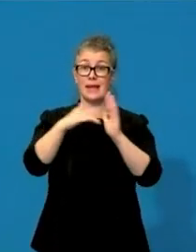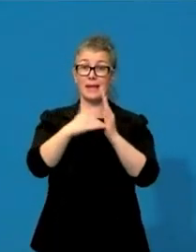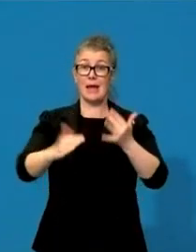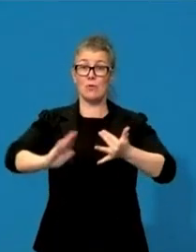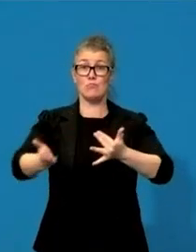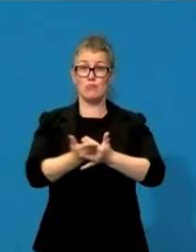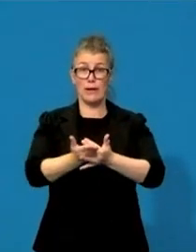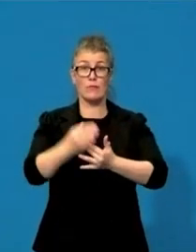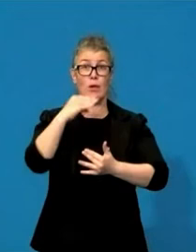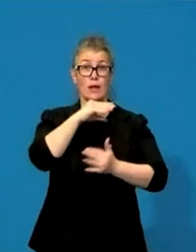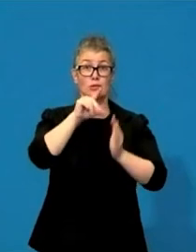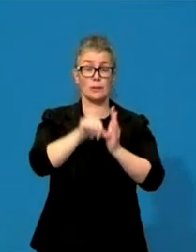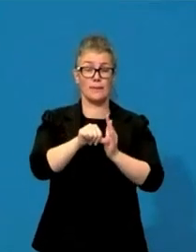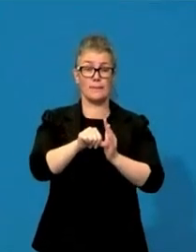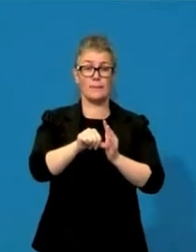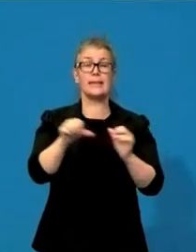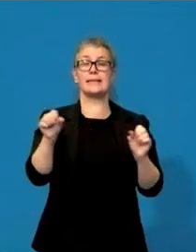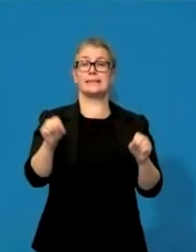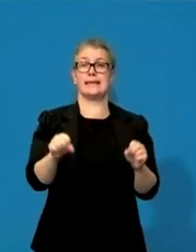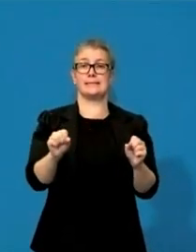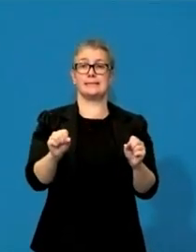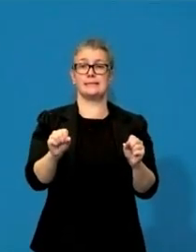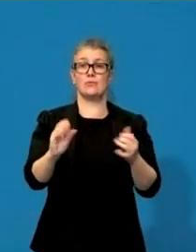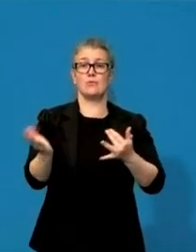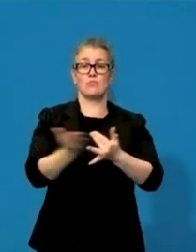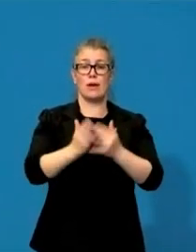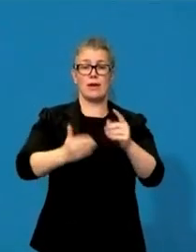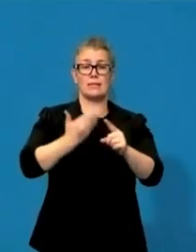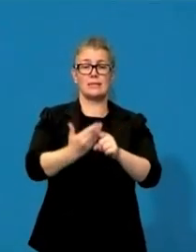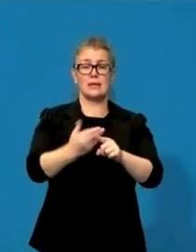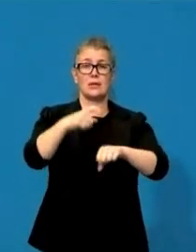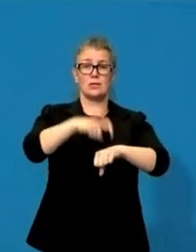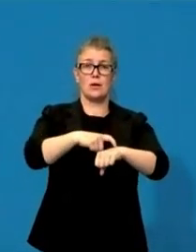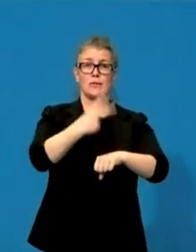Yes, Chair, to 2.25 pm central time. You're being very tough.